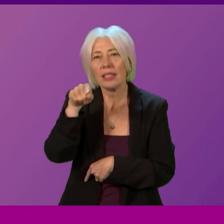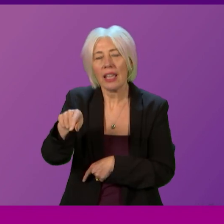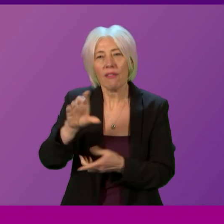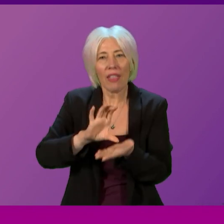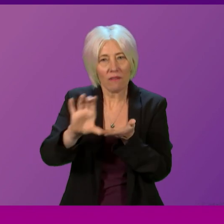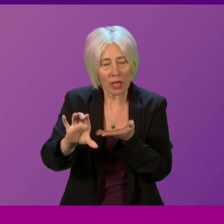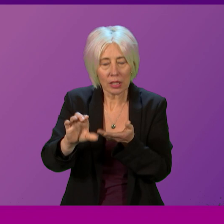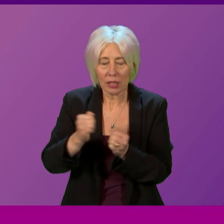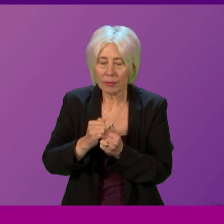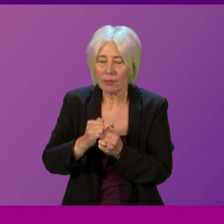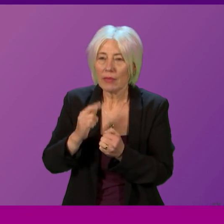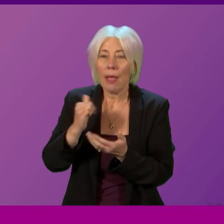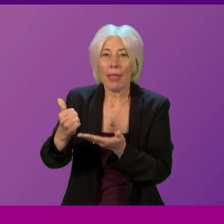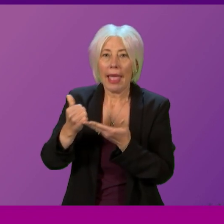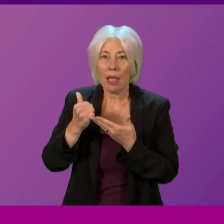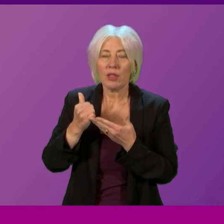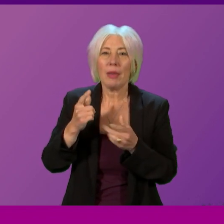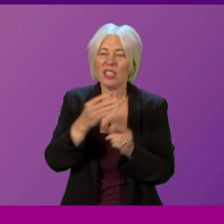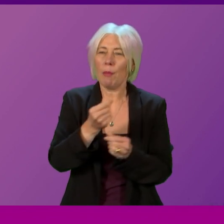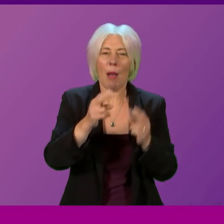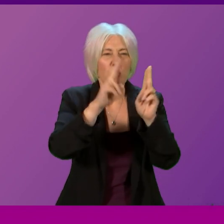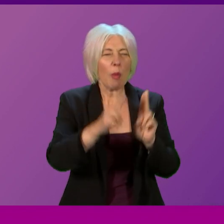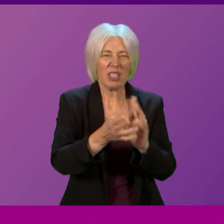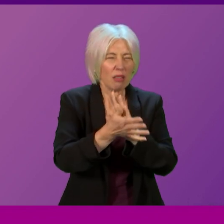It is helping us to bring void properties back into use.